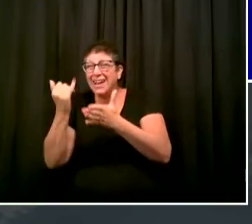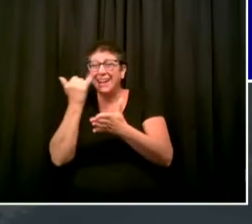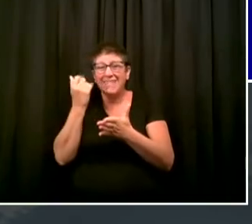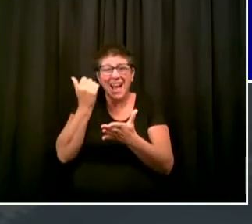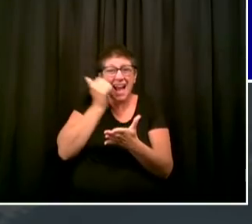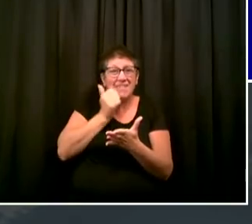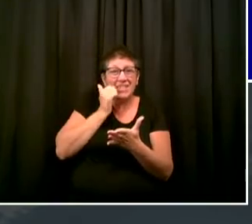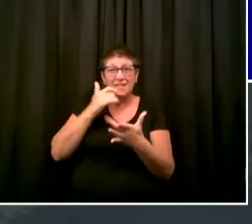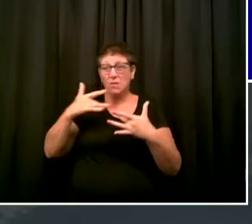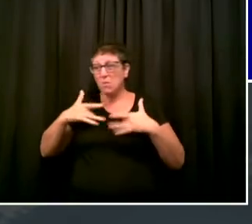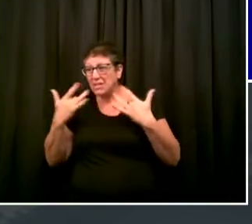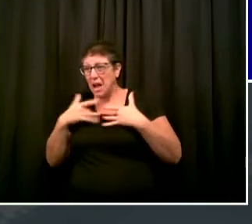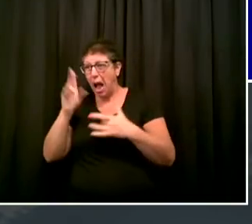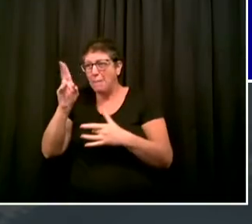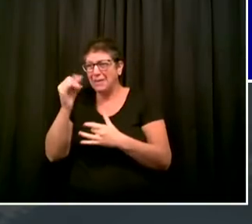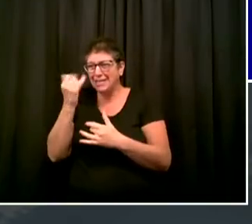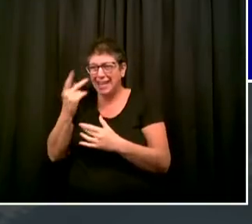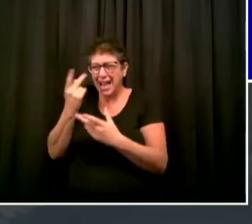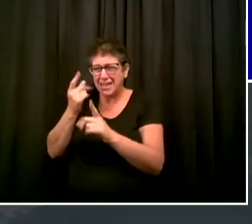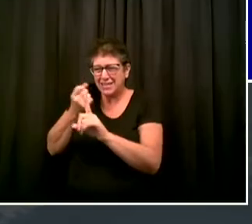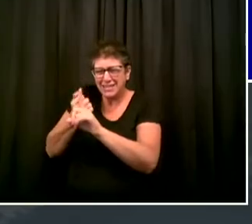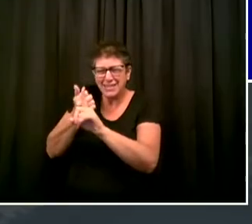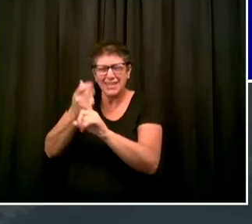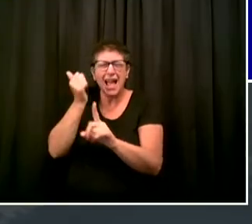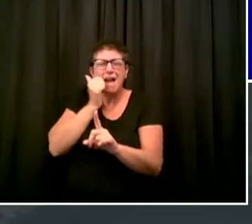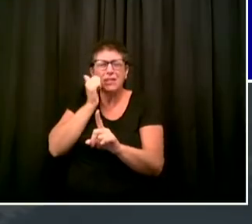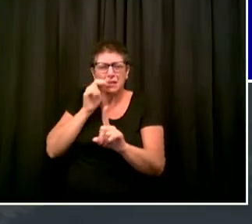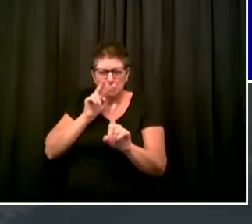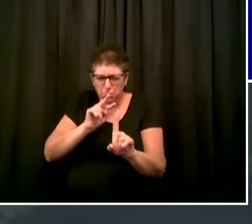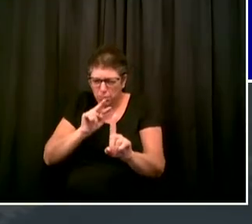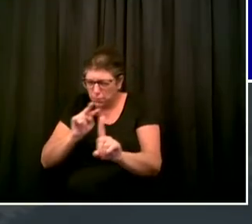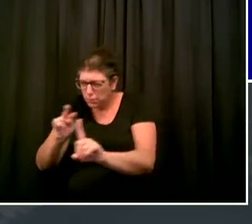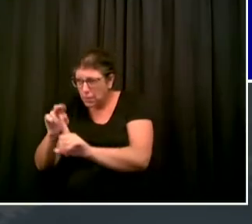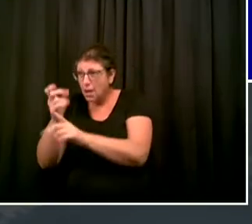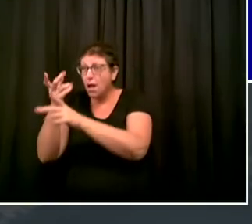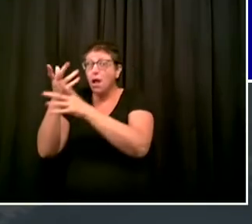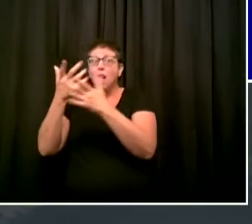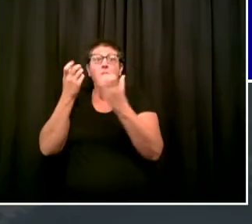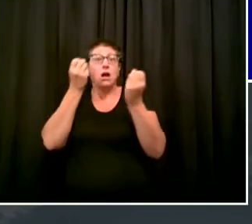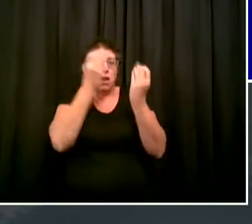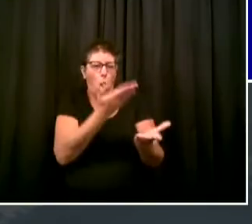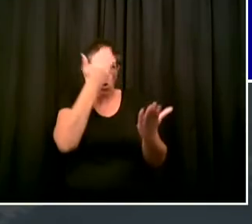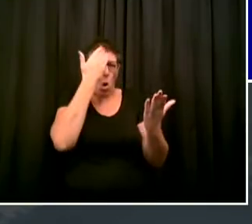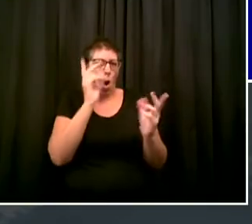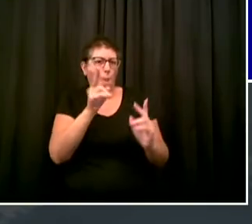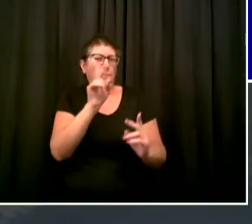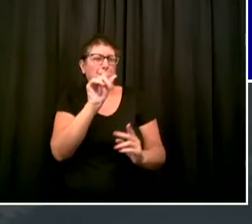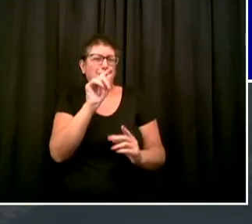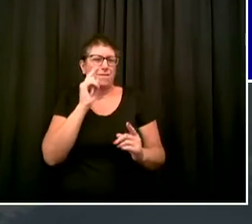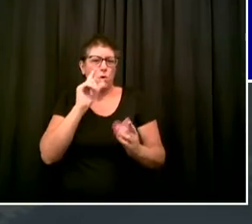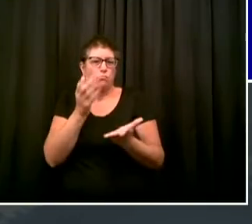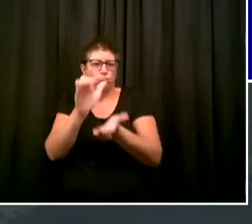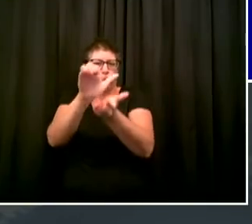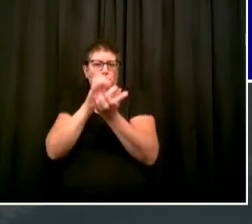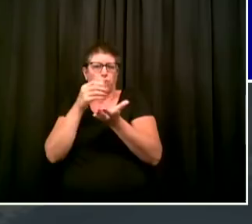BASIS WE WON'T SEND OFF THE LAYOFF NOTICES TODAY, BUT EACH DAY WE WILL REASSESS, BECAUSE WE HAVE TO ADDRS ESOUR FISCAL CRISIS.